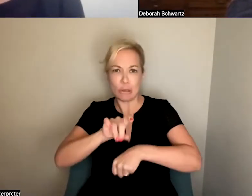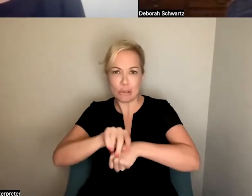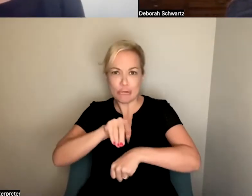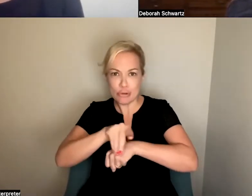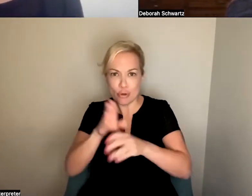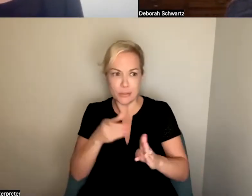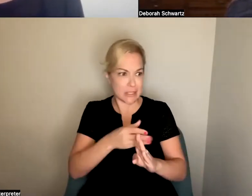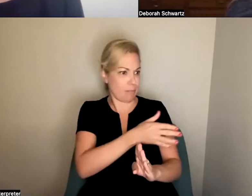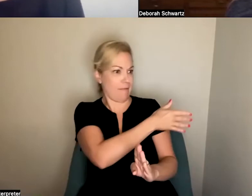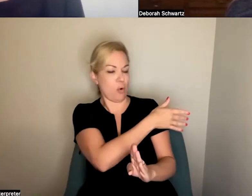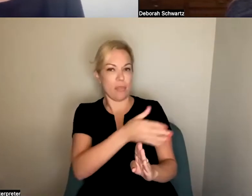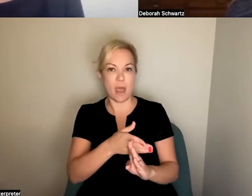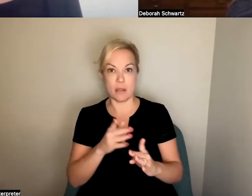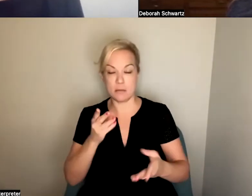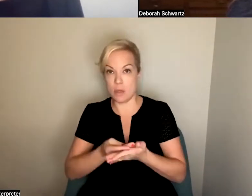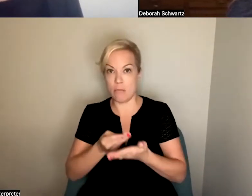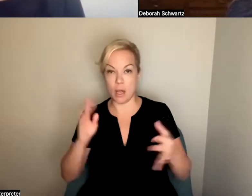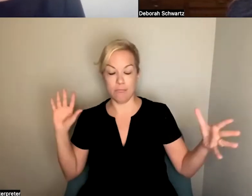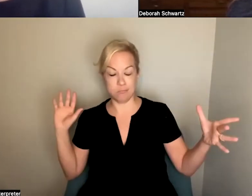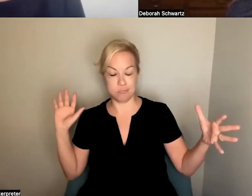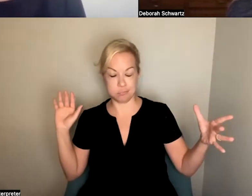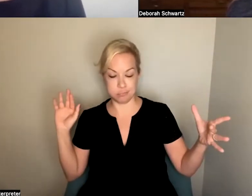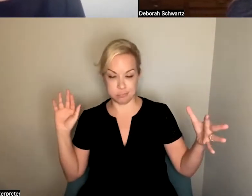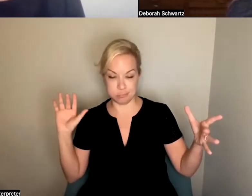so it's just, yeah you see this like massive amount of money and stuff, or, like,